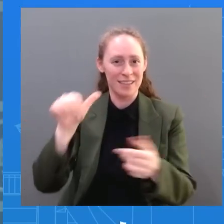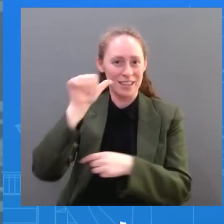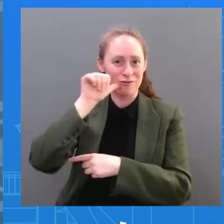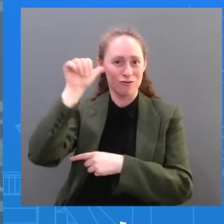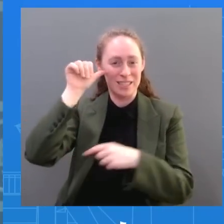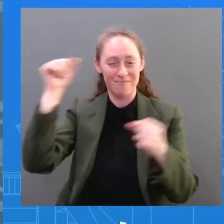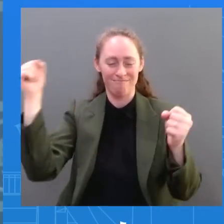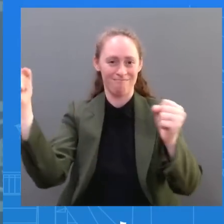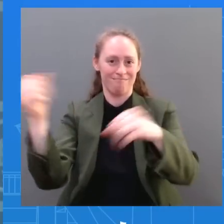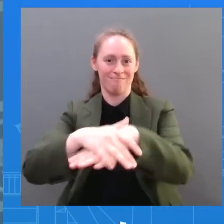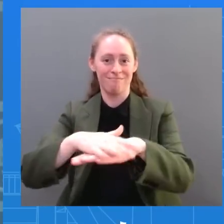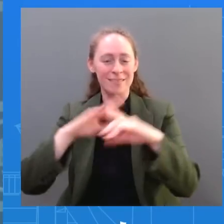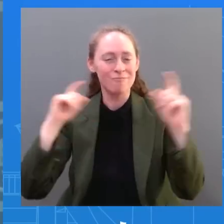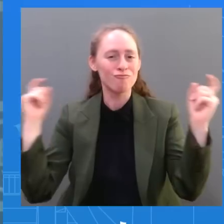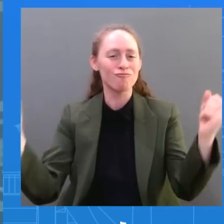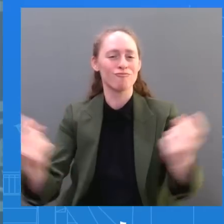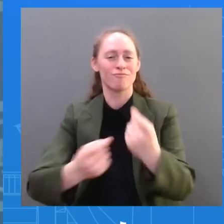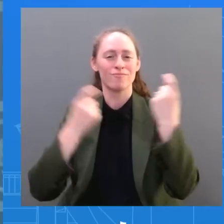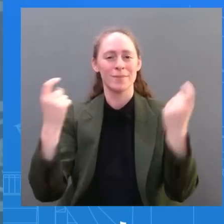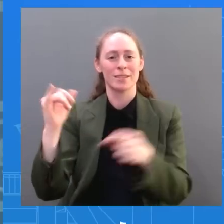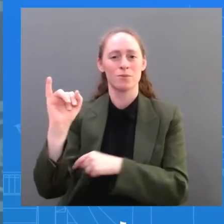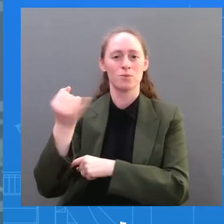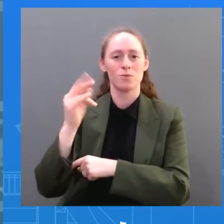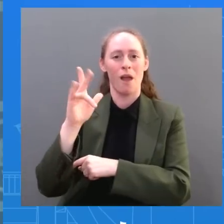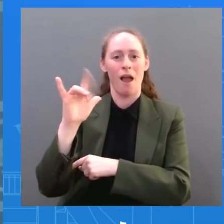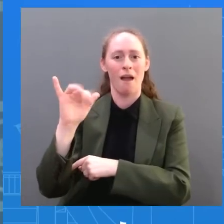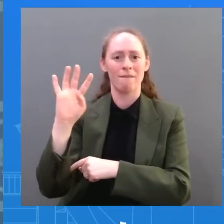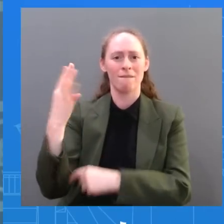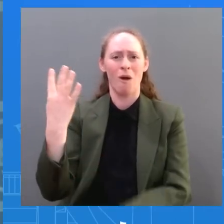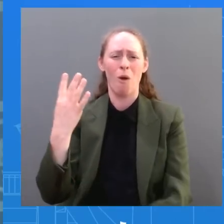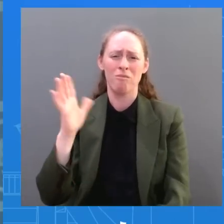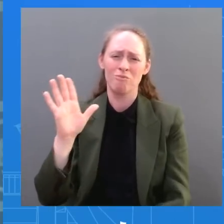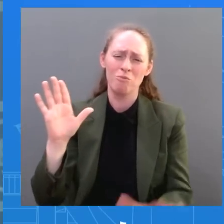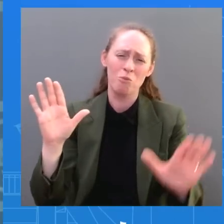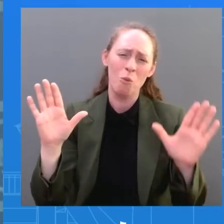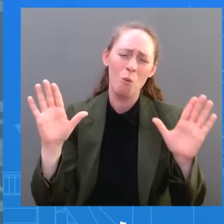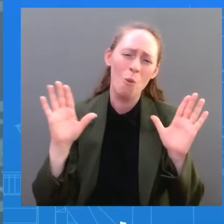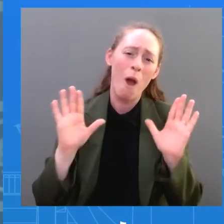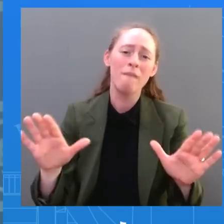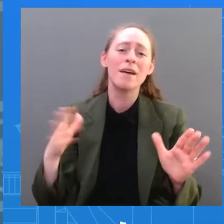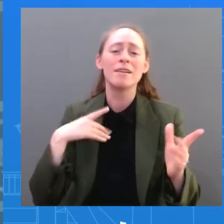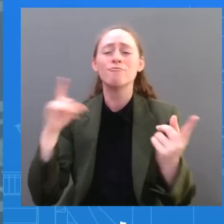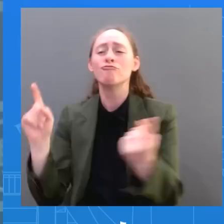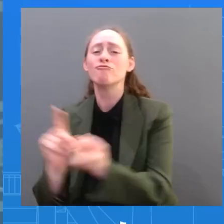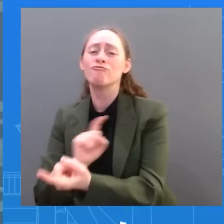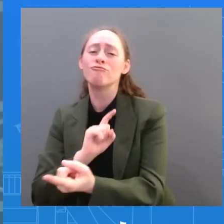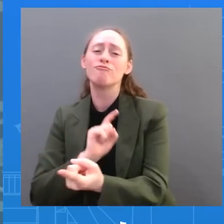It was great to have -- to see our military families out there. And so, you know, we understand.